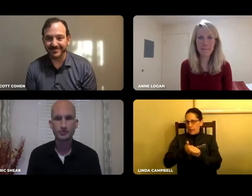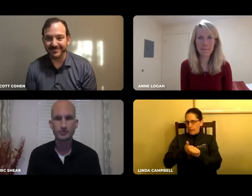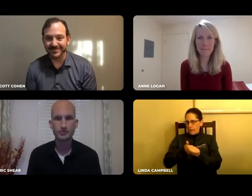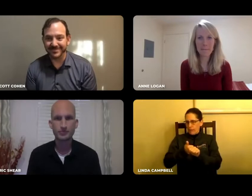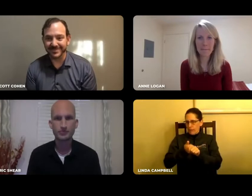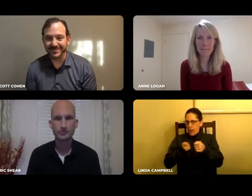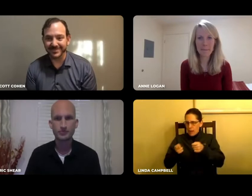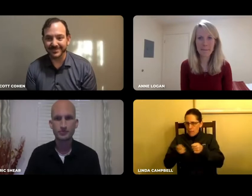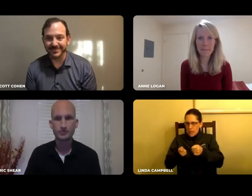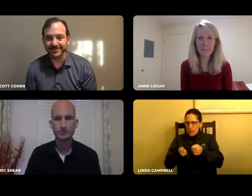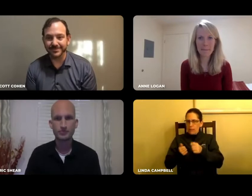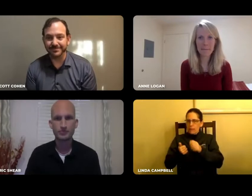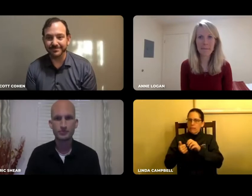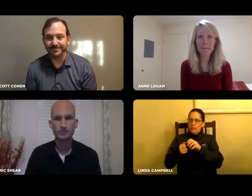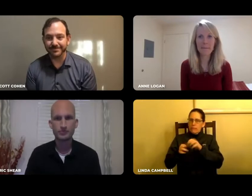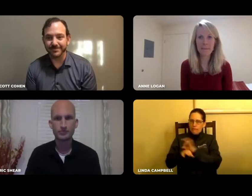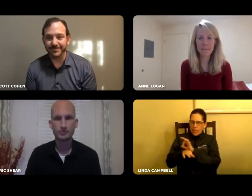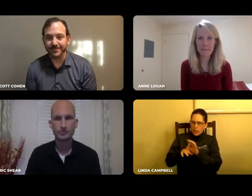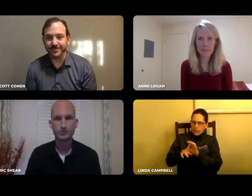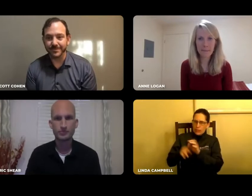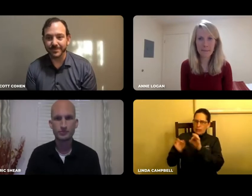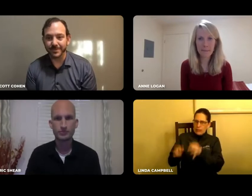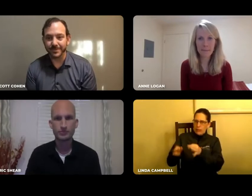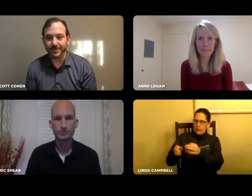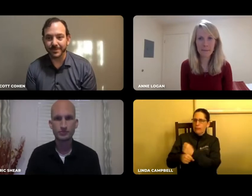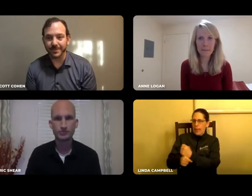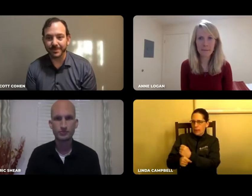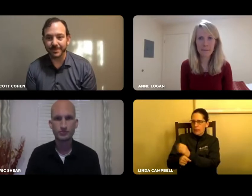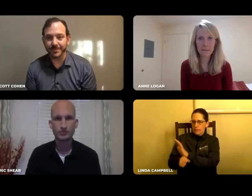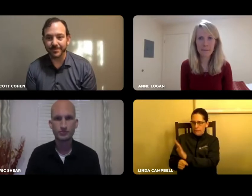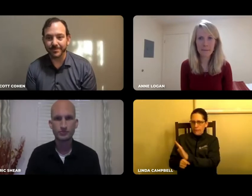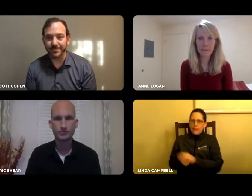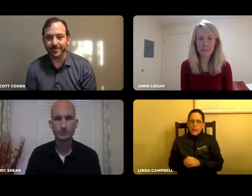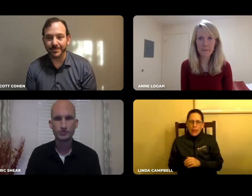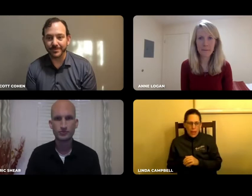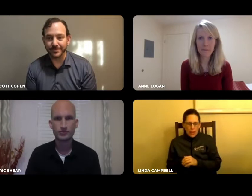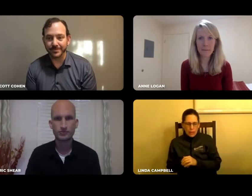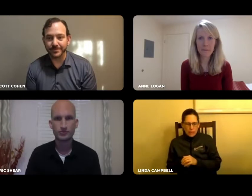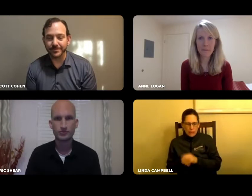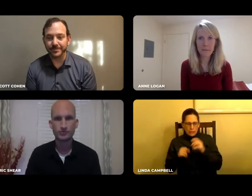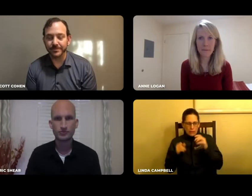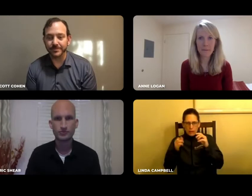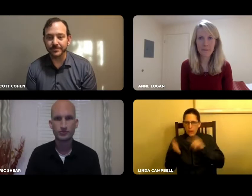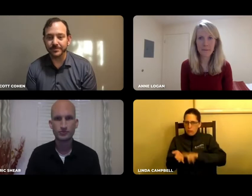The conservation of the earth and issues related to that.